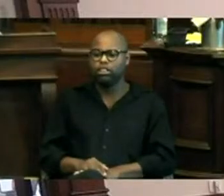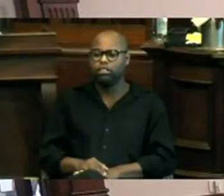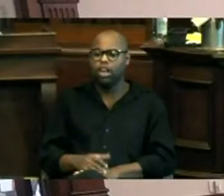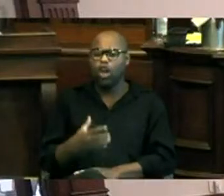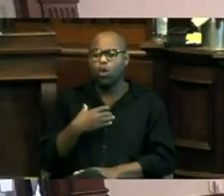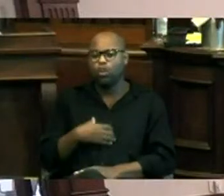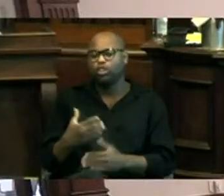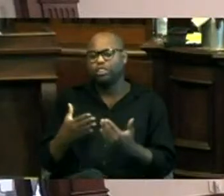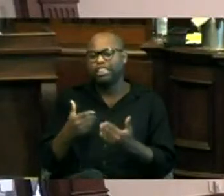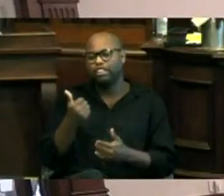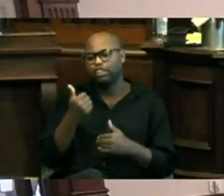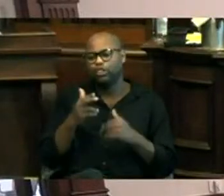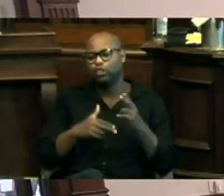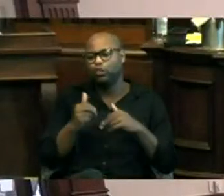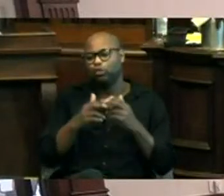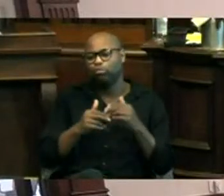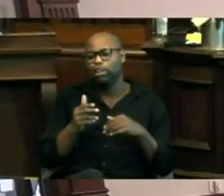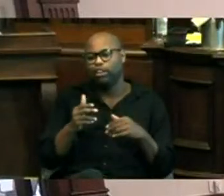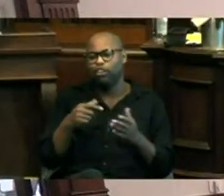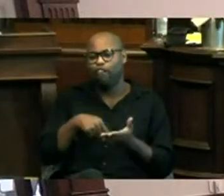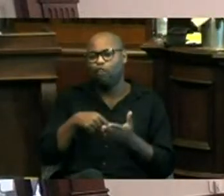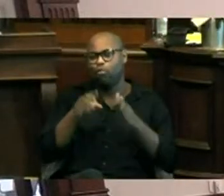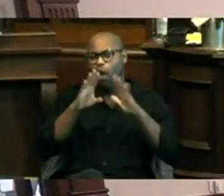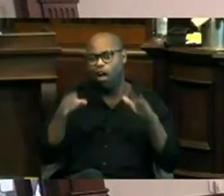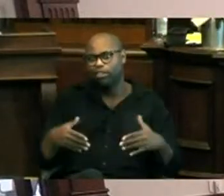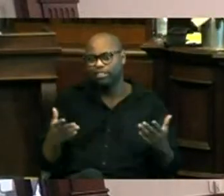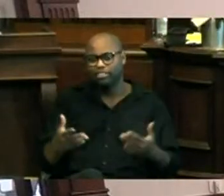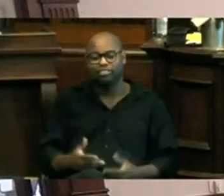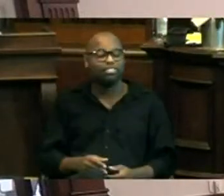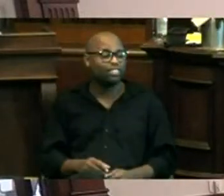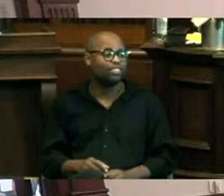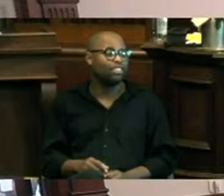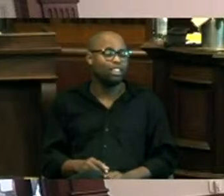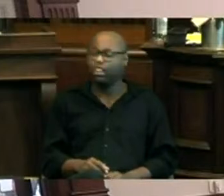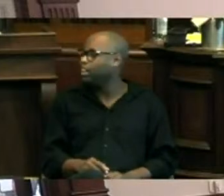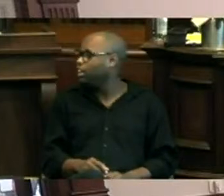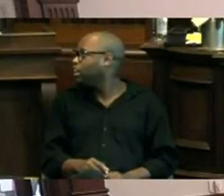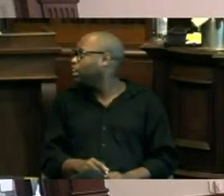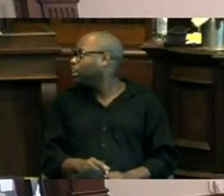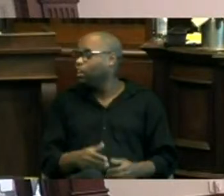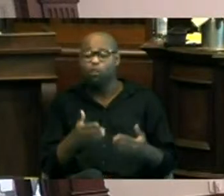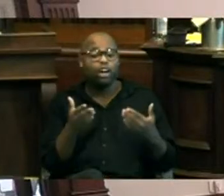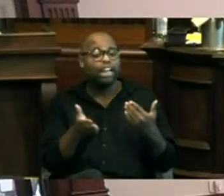so excited for this project, and I wish it was easier to build